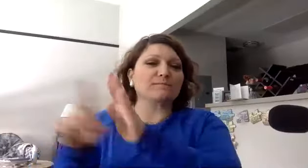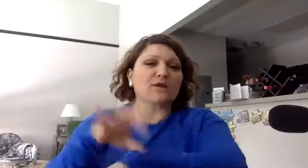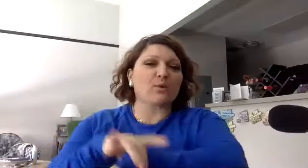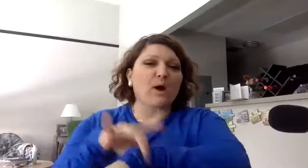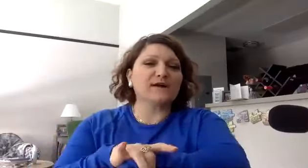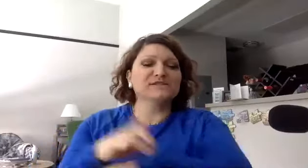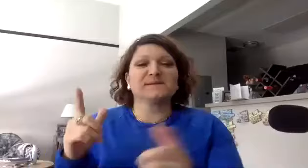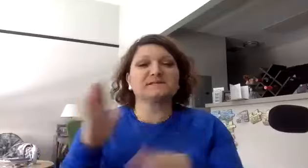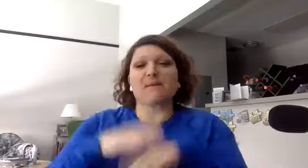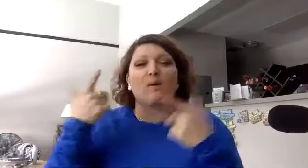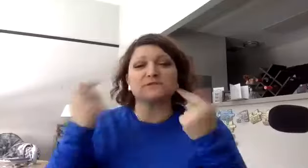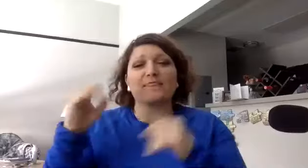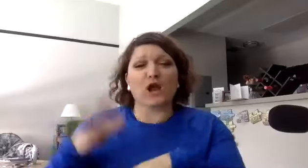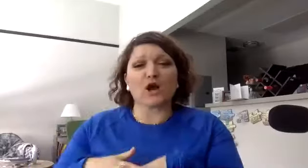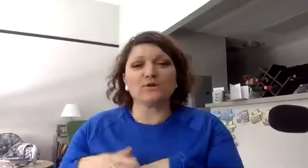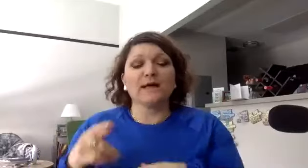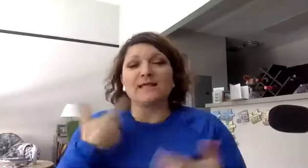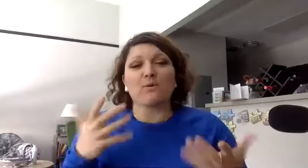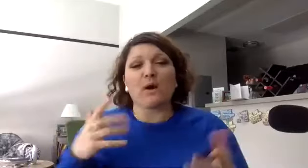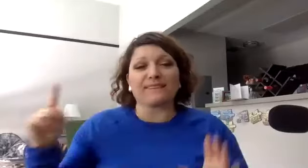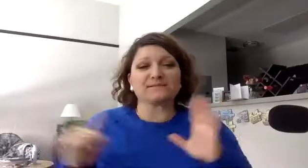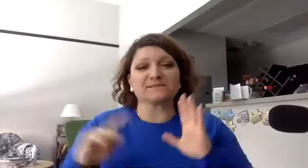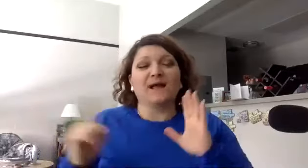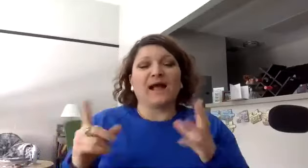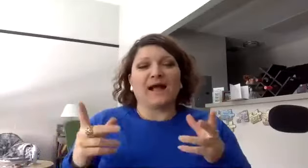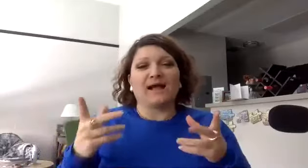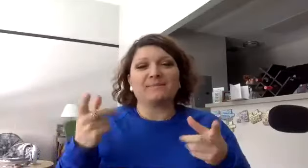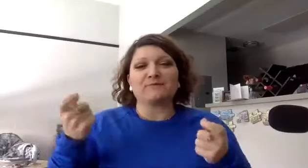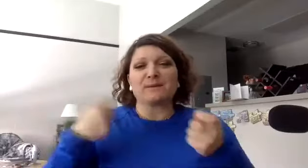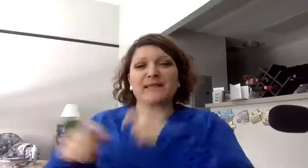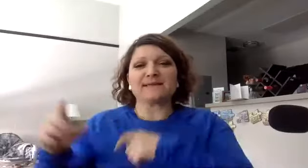watch that alarms on the watch because i'm always on the go and i watched it i i've been replacing